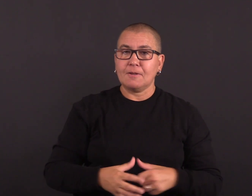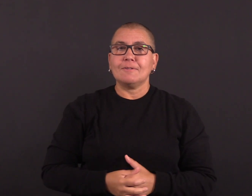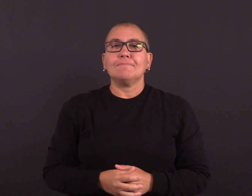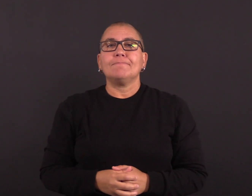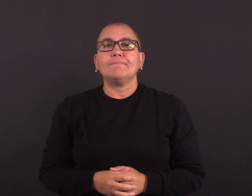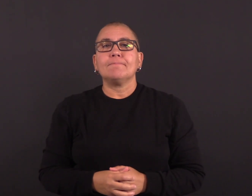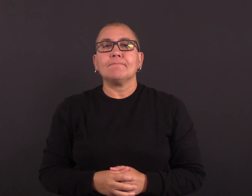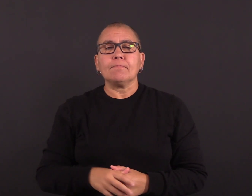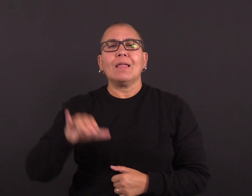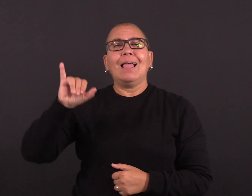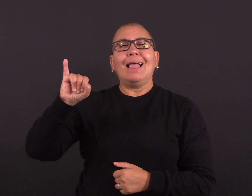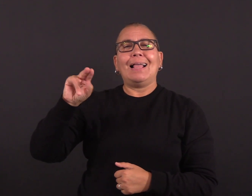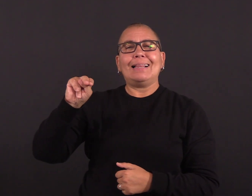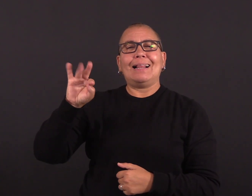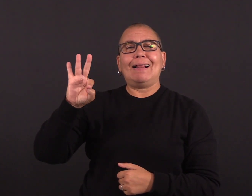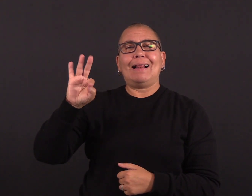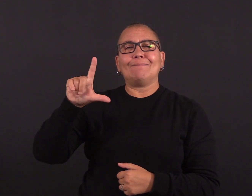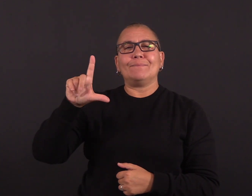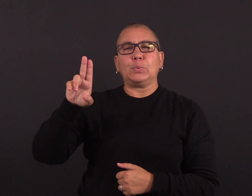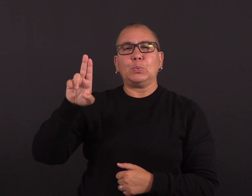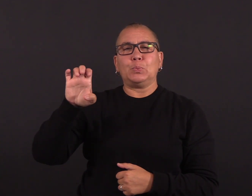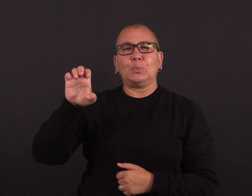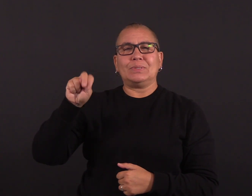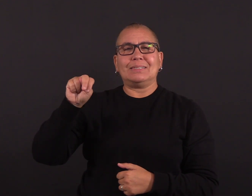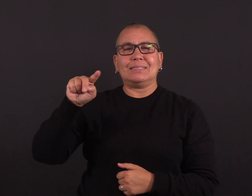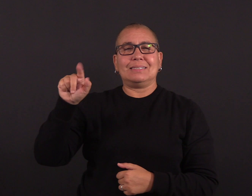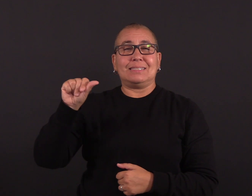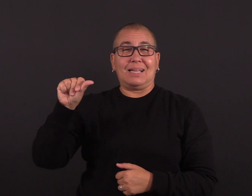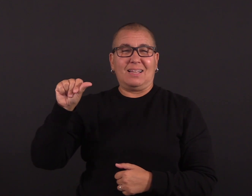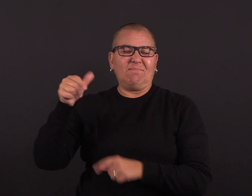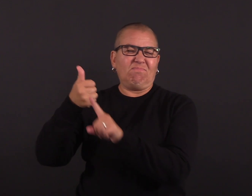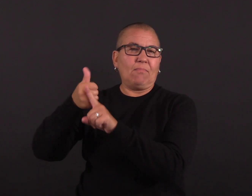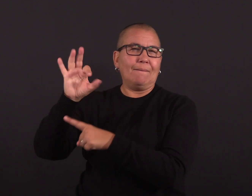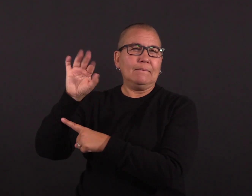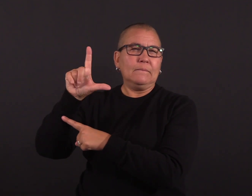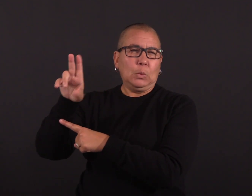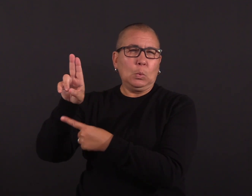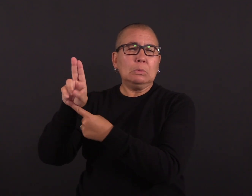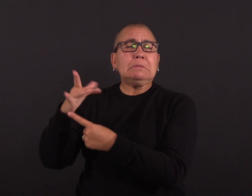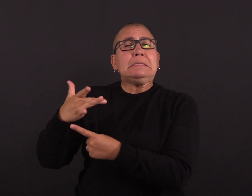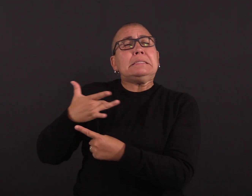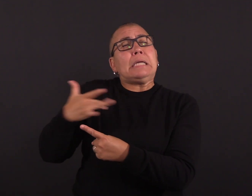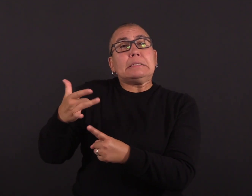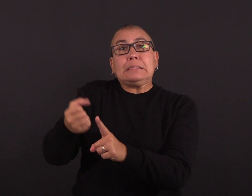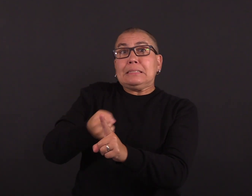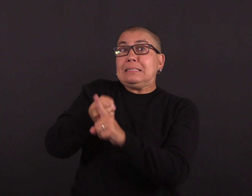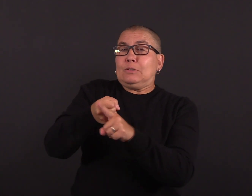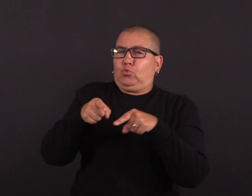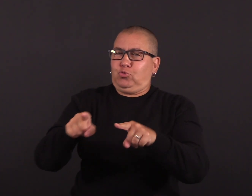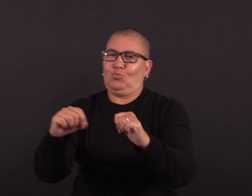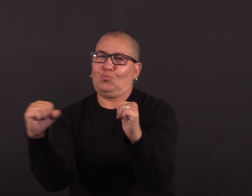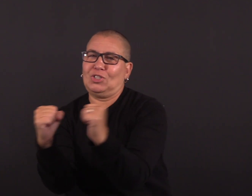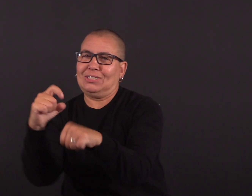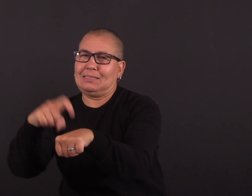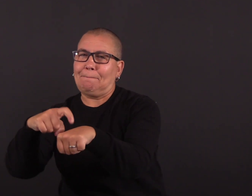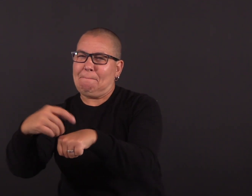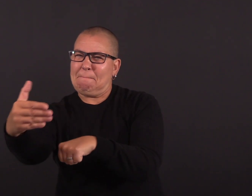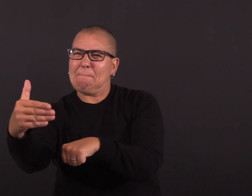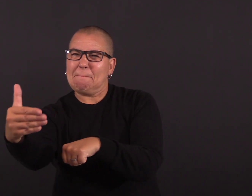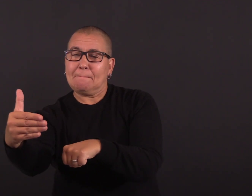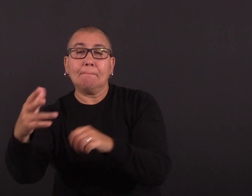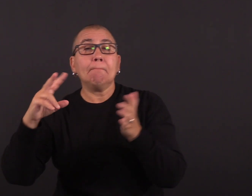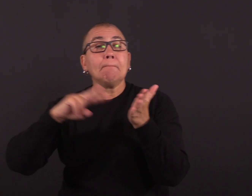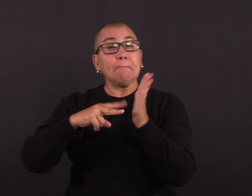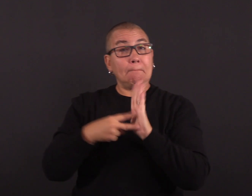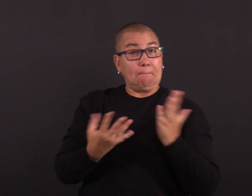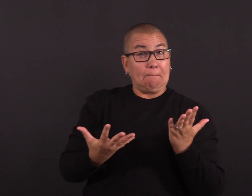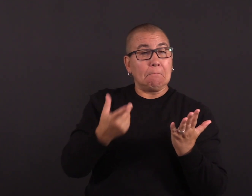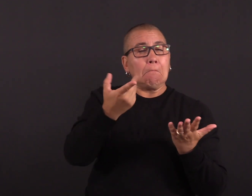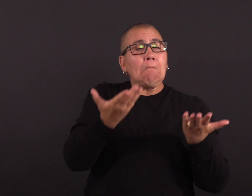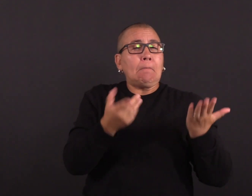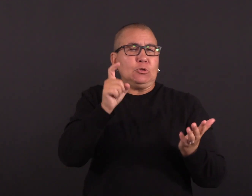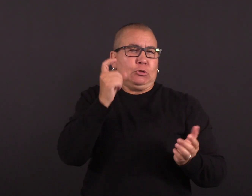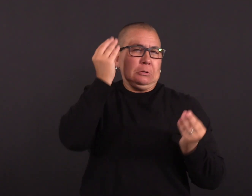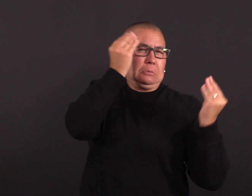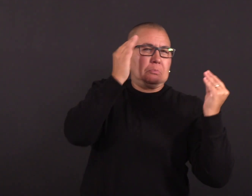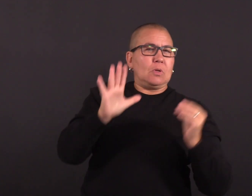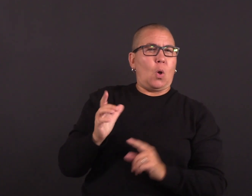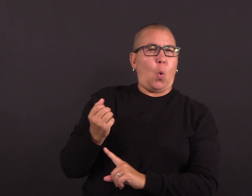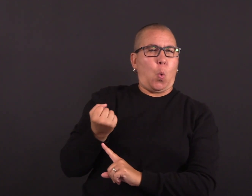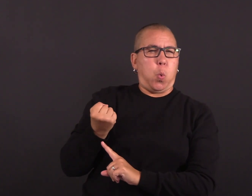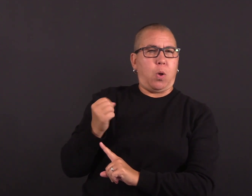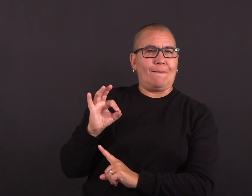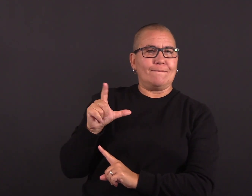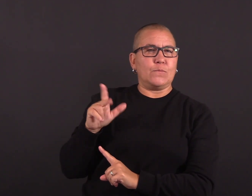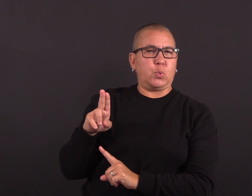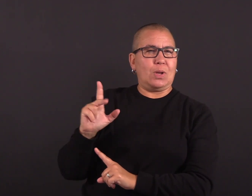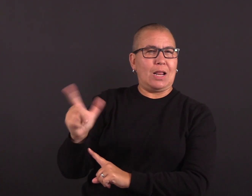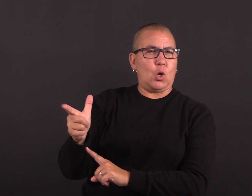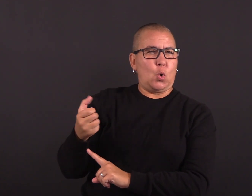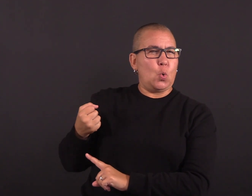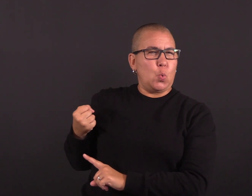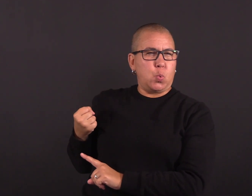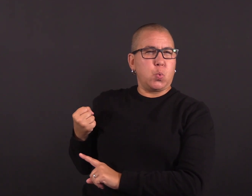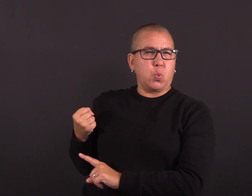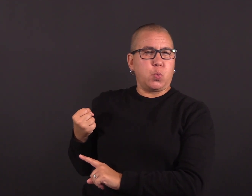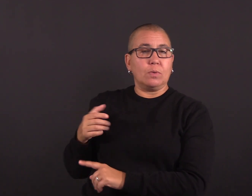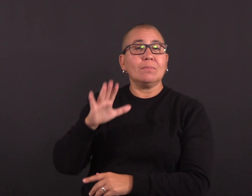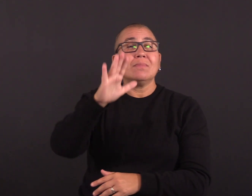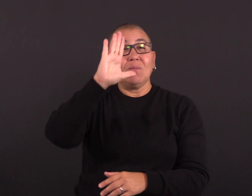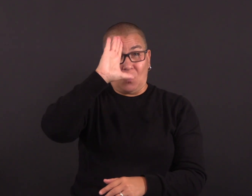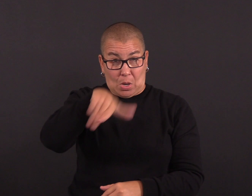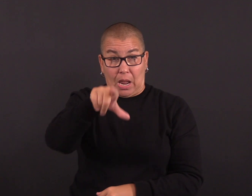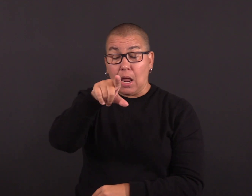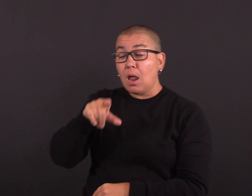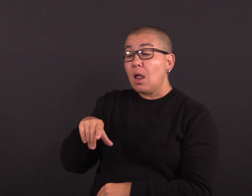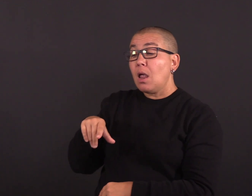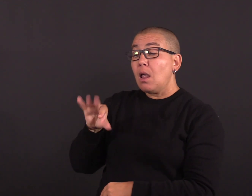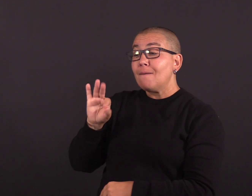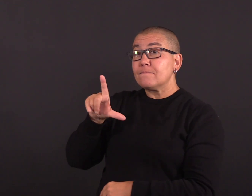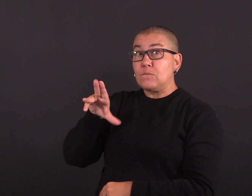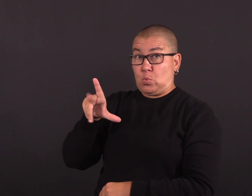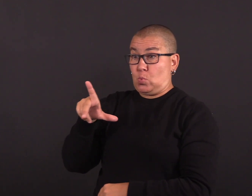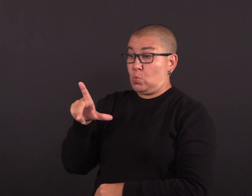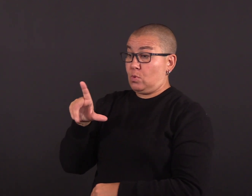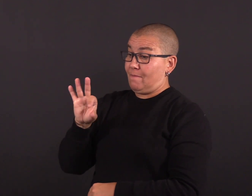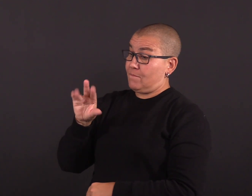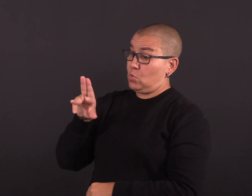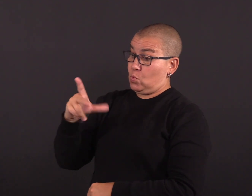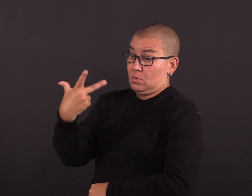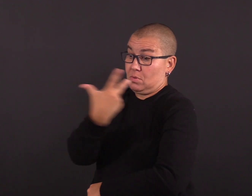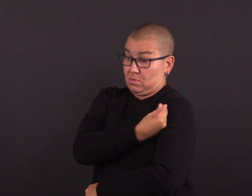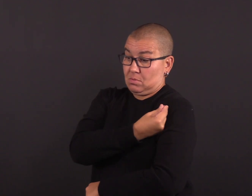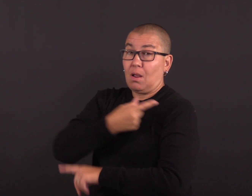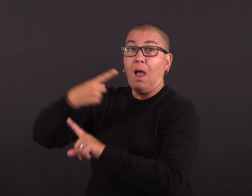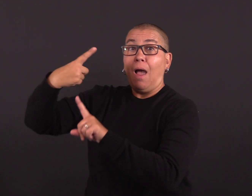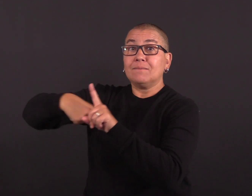after vaccination, Osterholm said. There has been minimal flu activity in Minnesota so far.